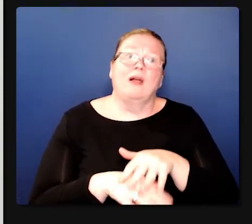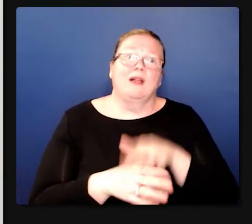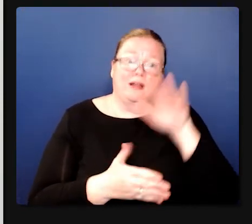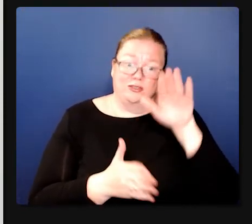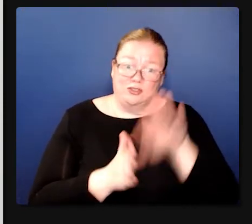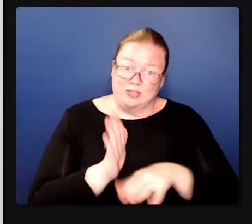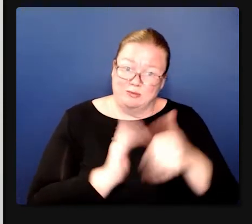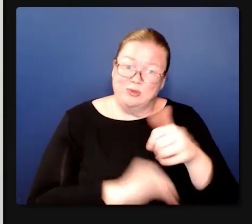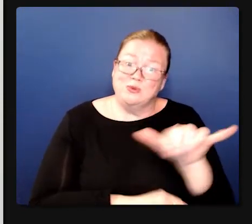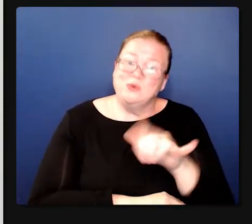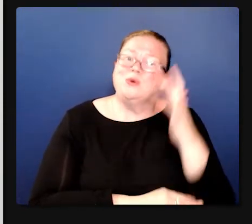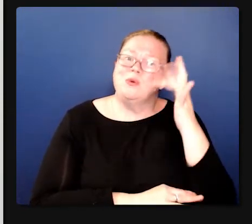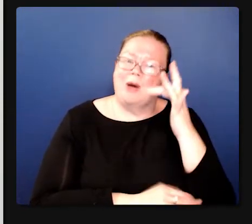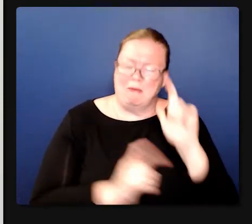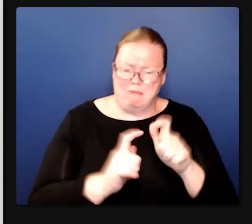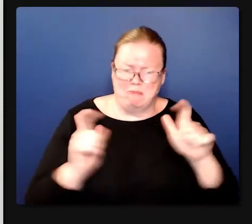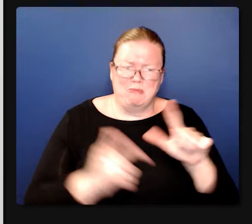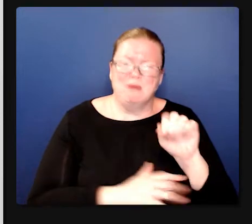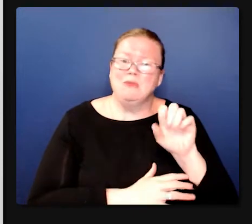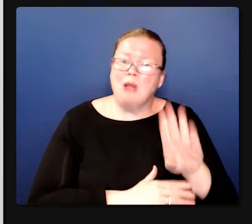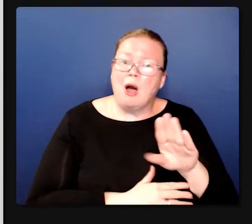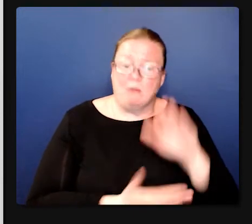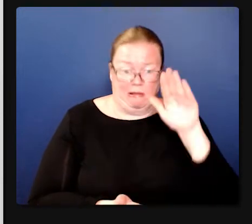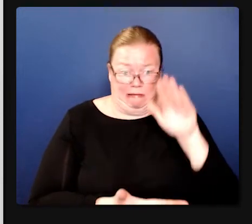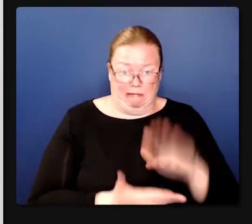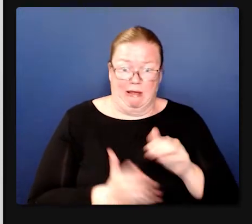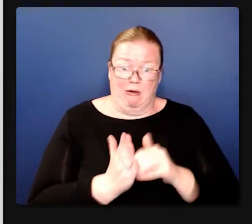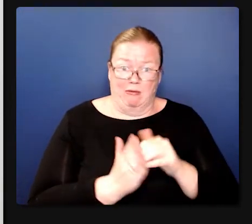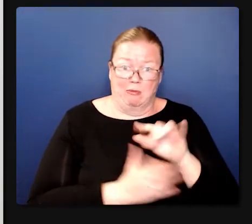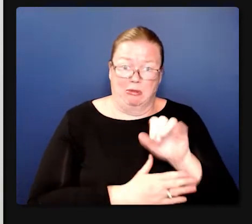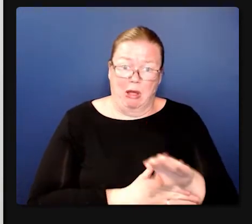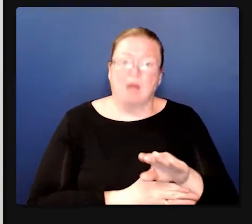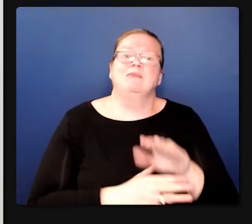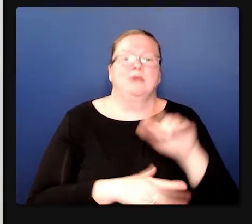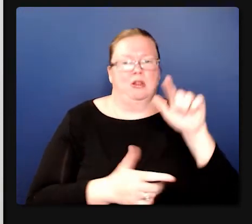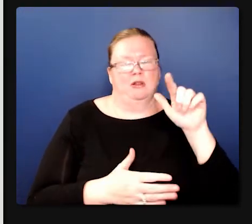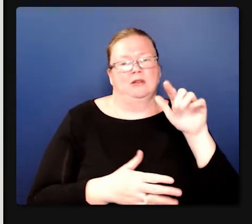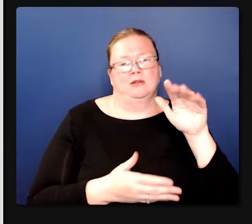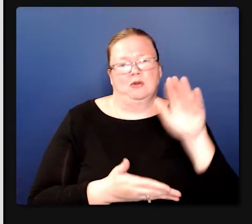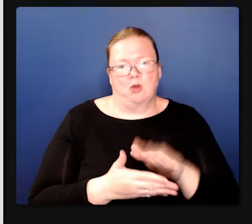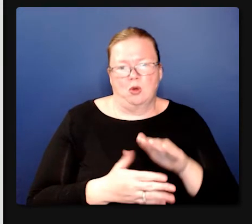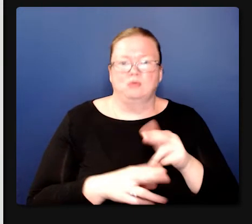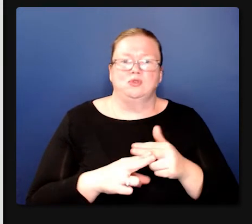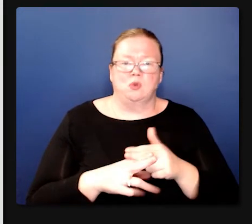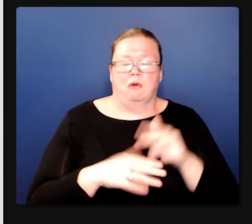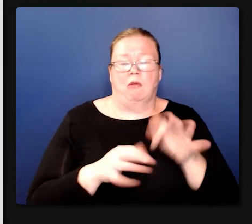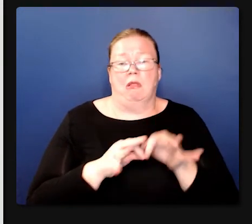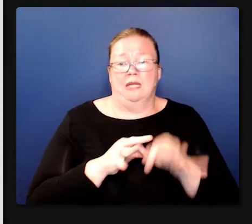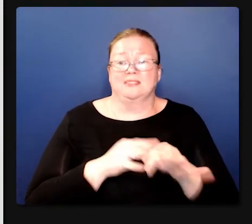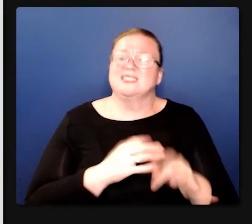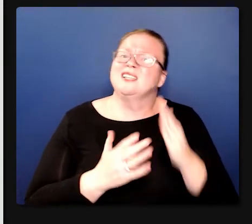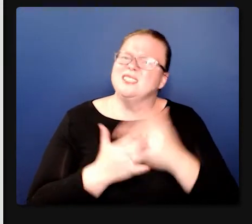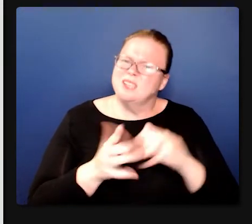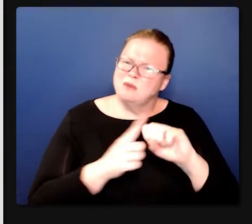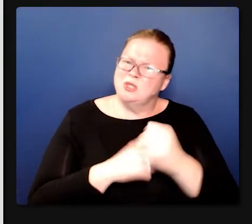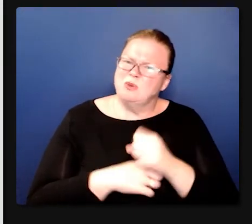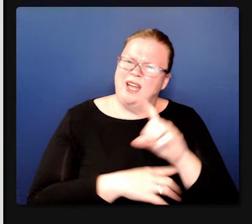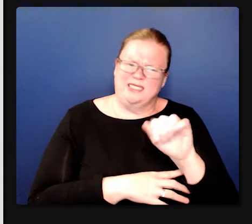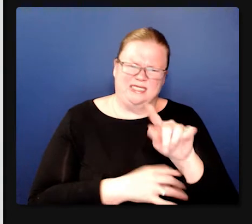because you get much bigger blobs, fewer blobs, and low latency. Some scenarios of when Data Connections can be used.